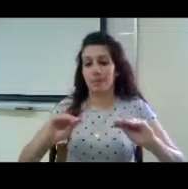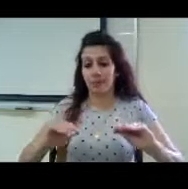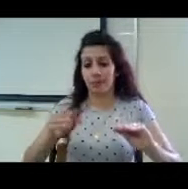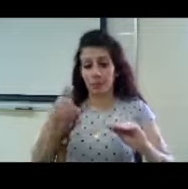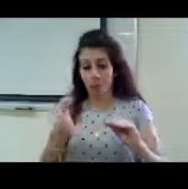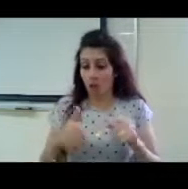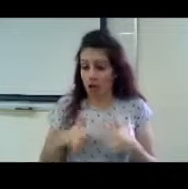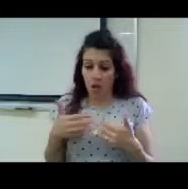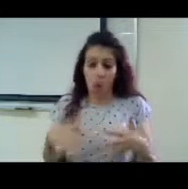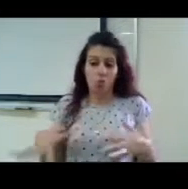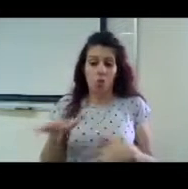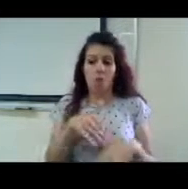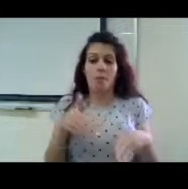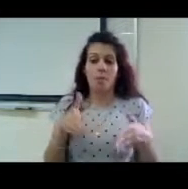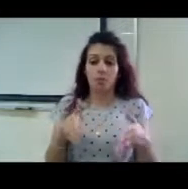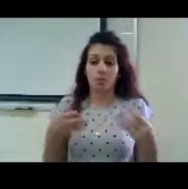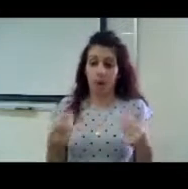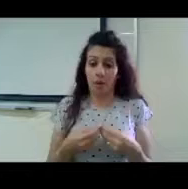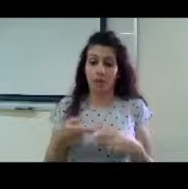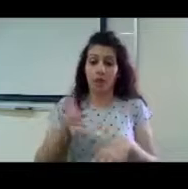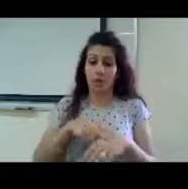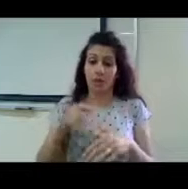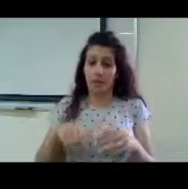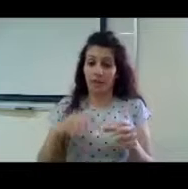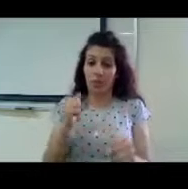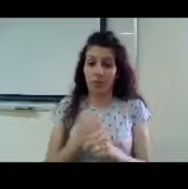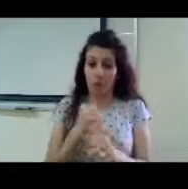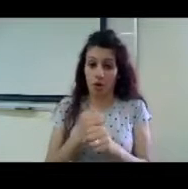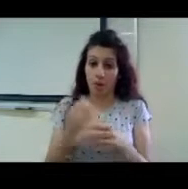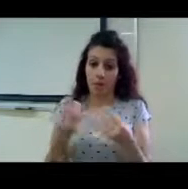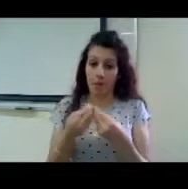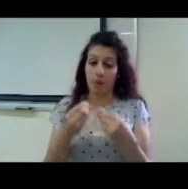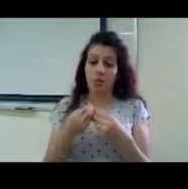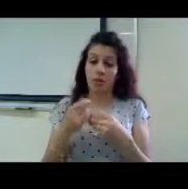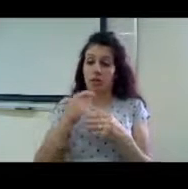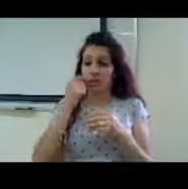strategy we took all those different elements into consideration while